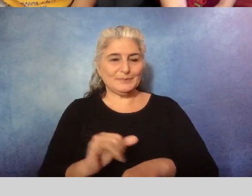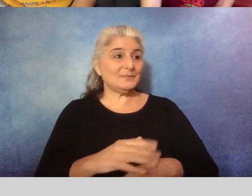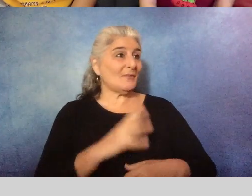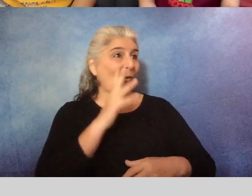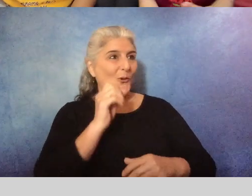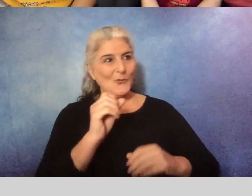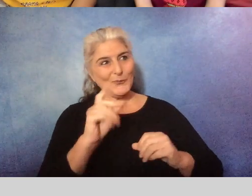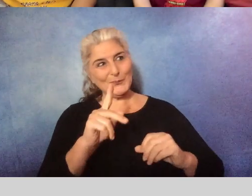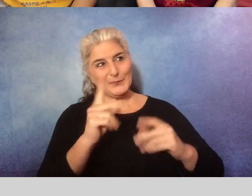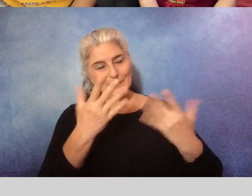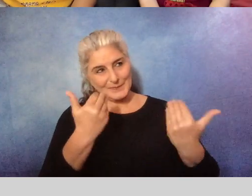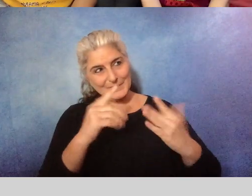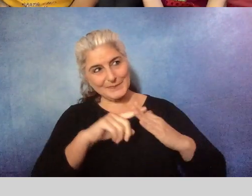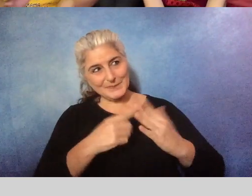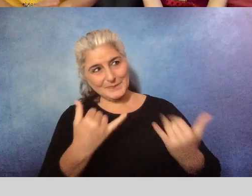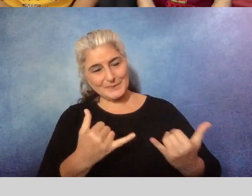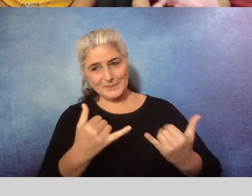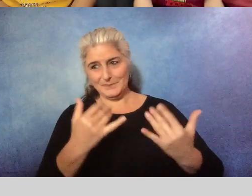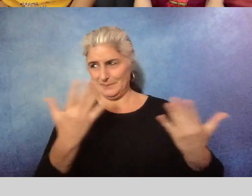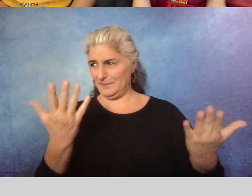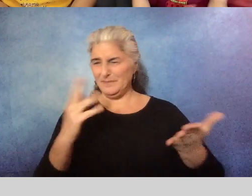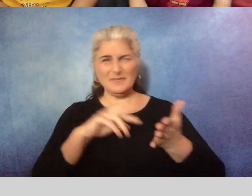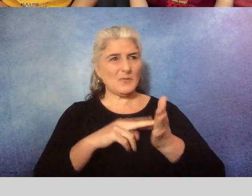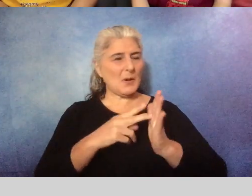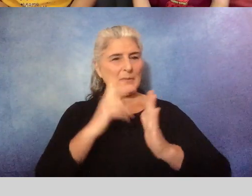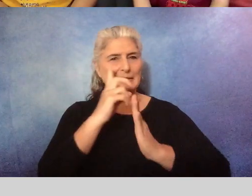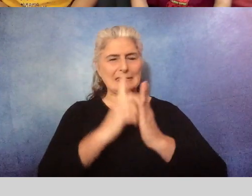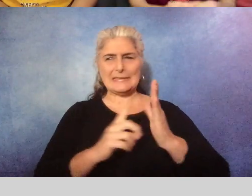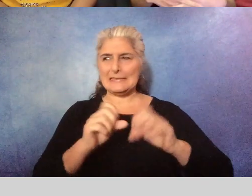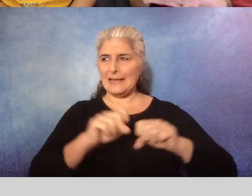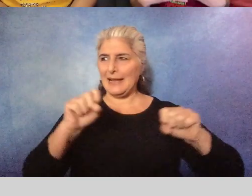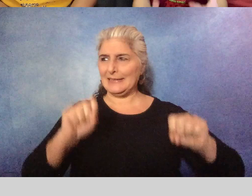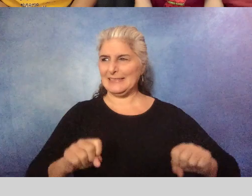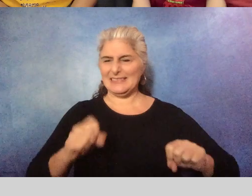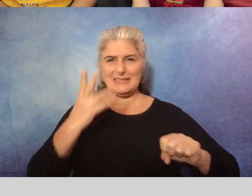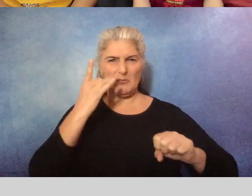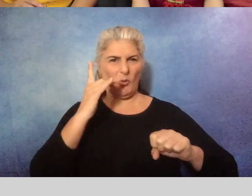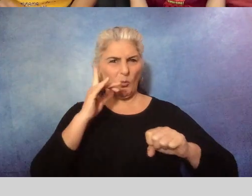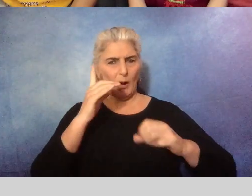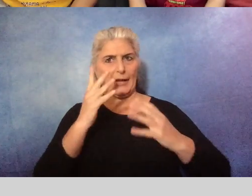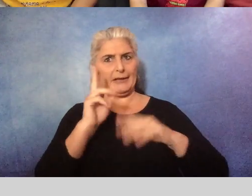[Dani] So let's get started. What is a design system? Why having one at all?